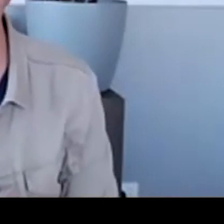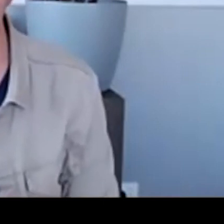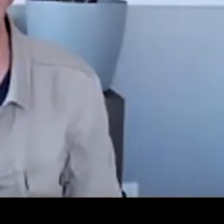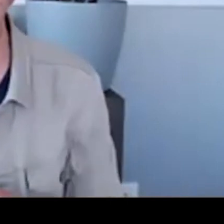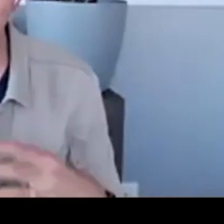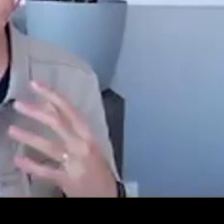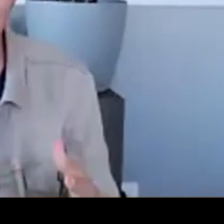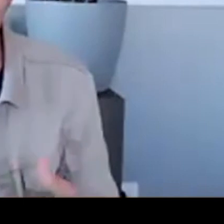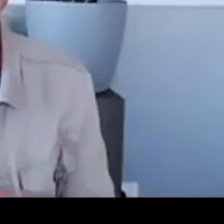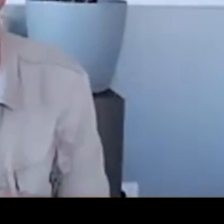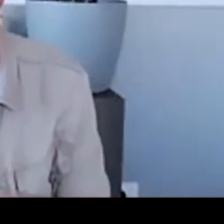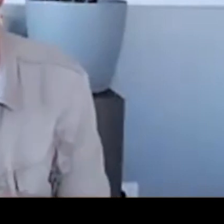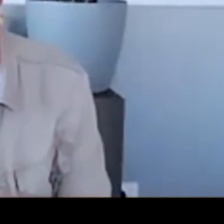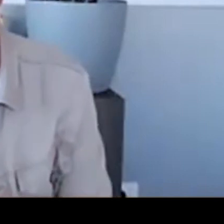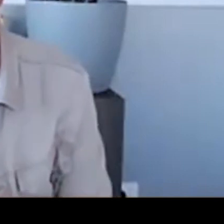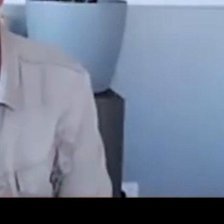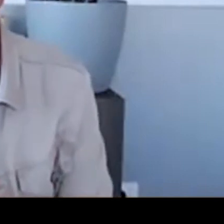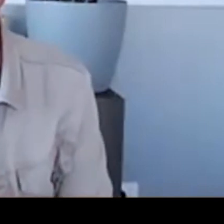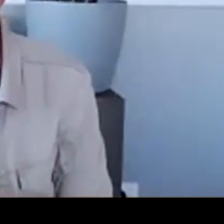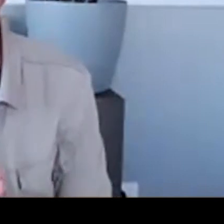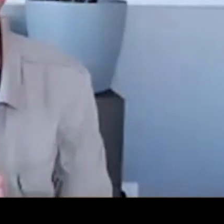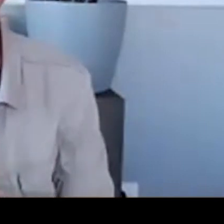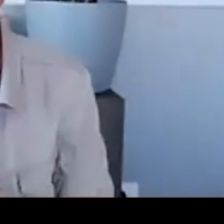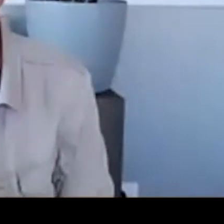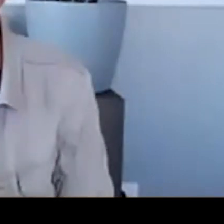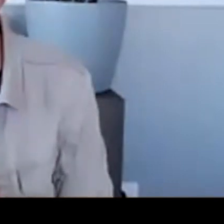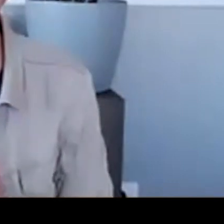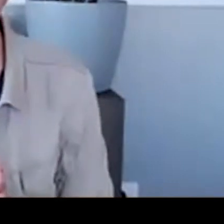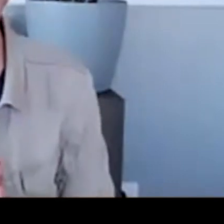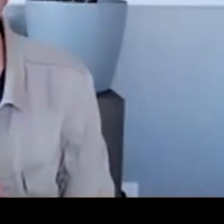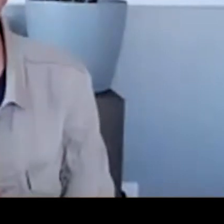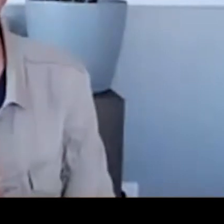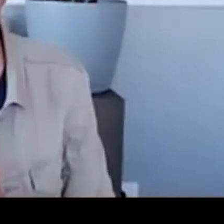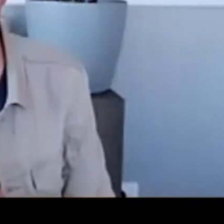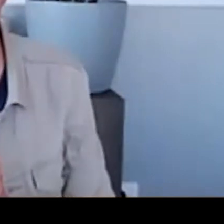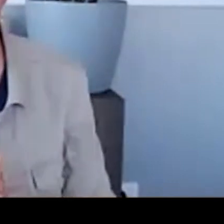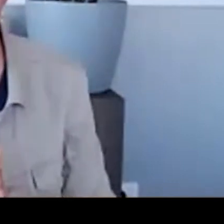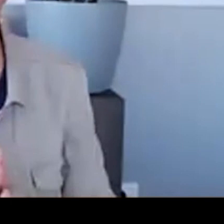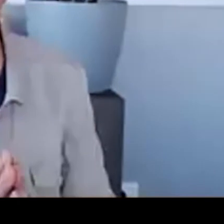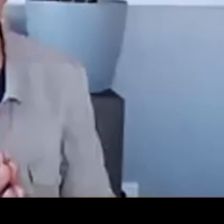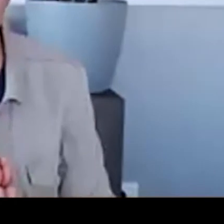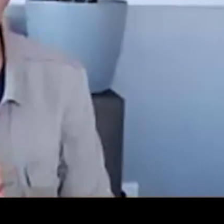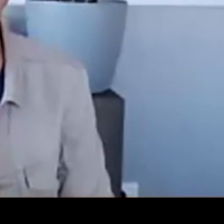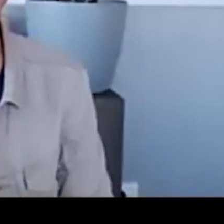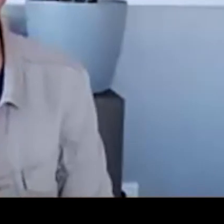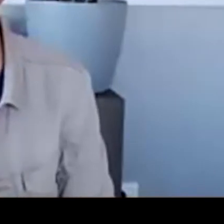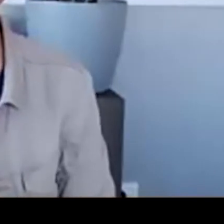Our principal way of doing that is through an accelerator program that we run. It's a